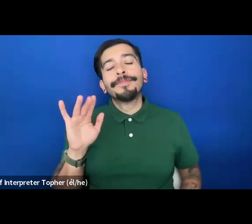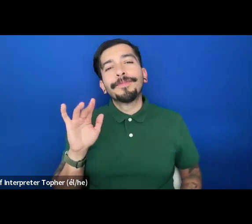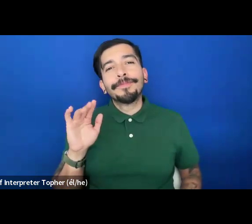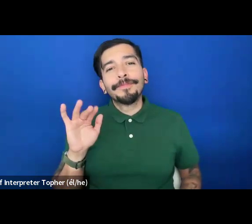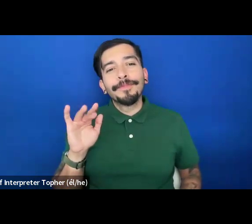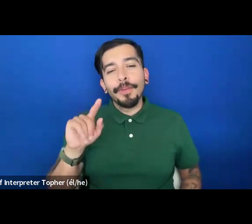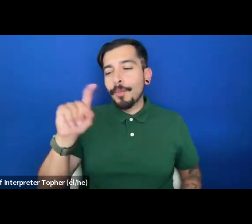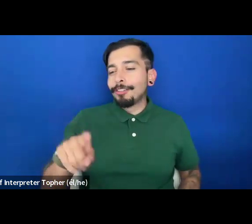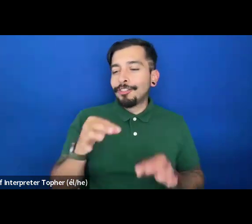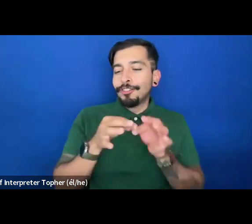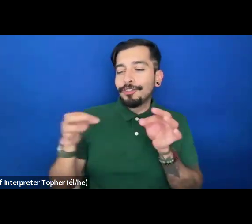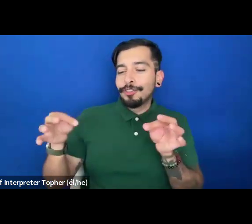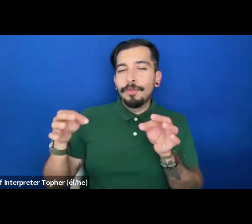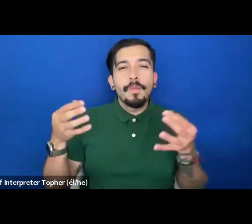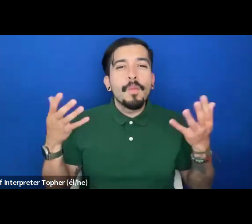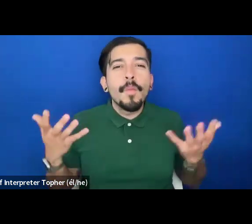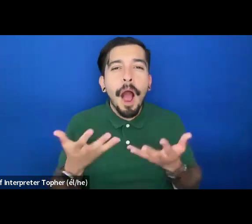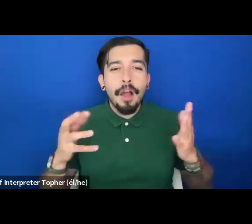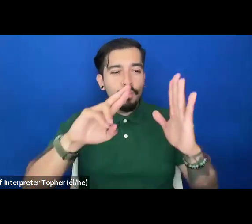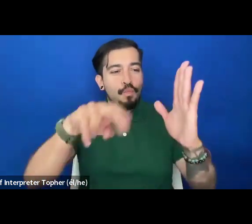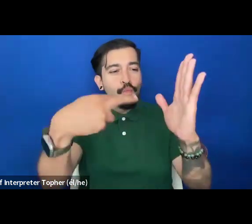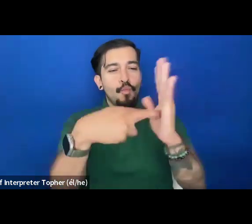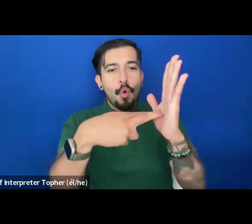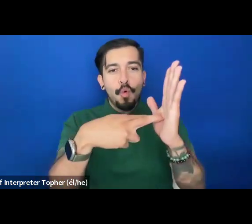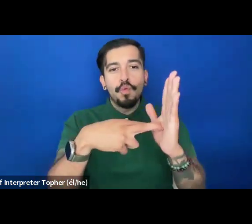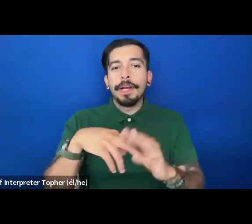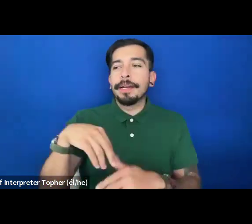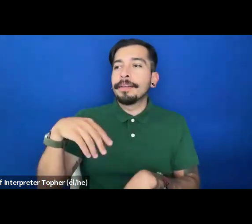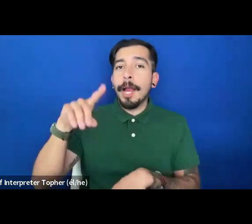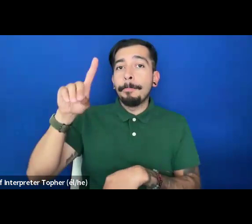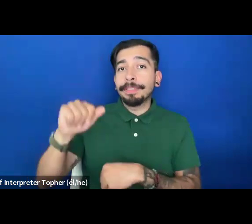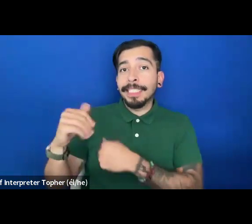racism, capitalism play in shaping care relationships?